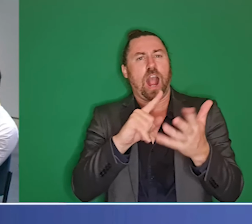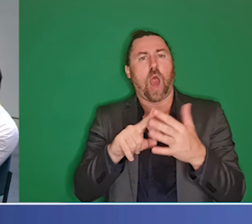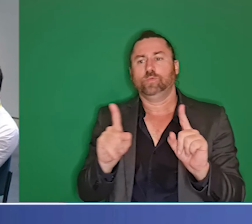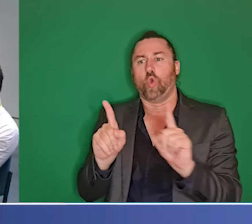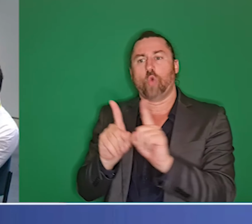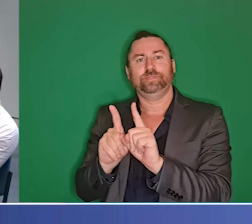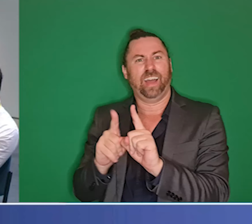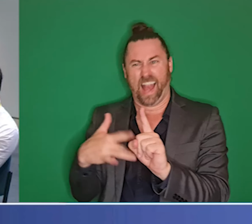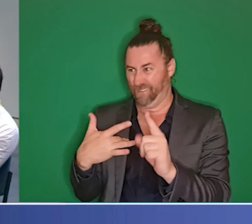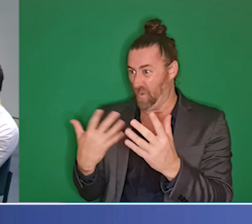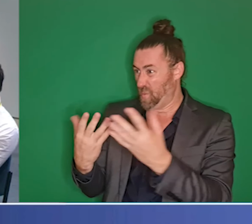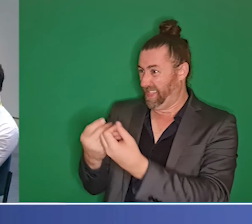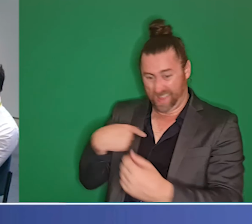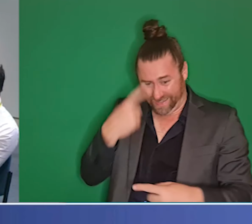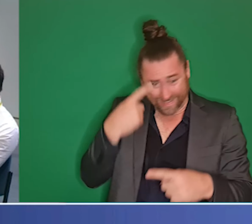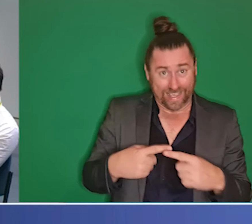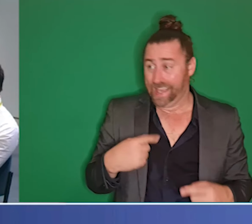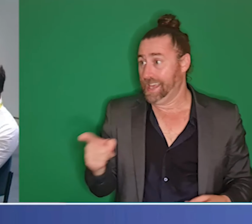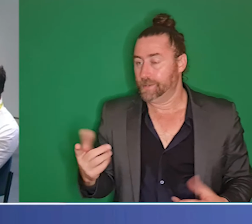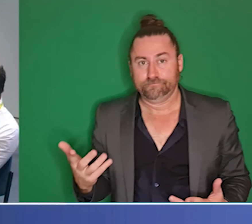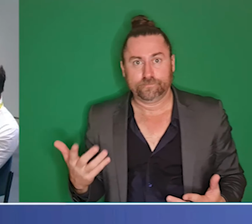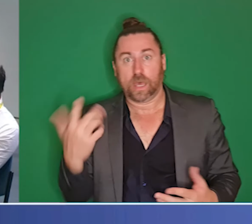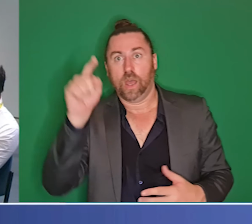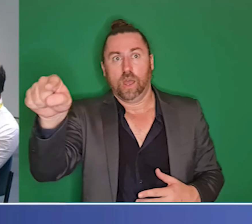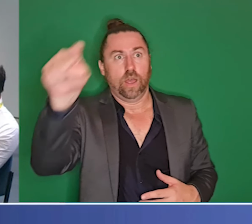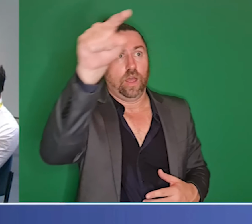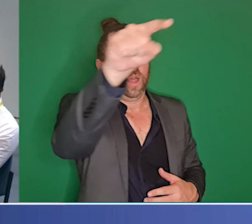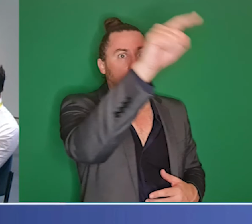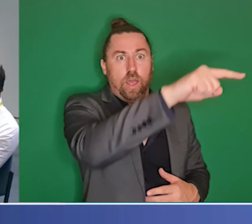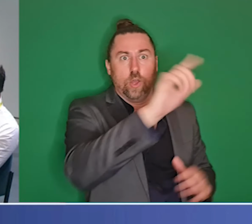Basic care is once again declining in many of the facilities.